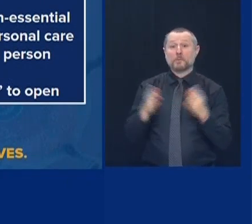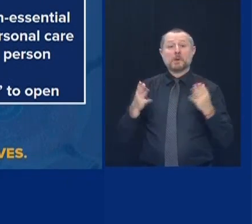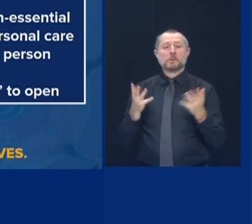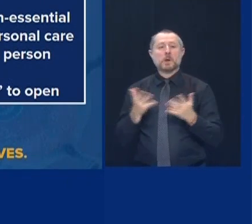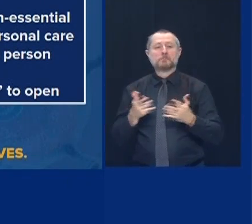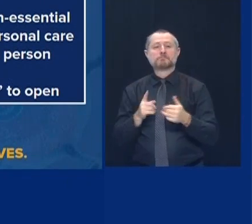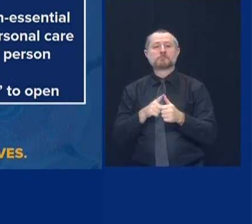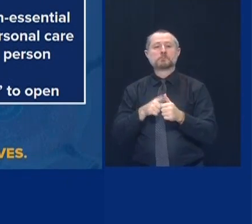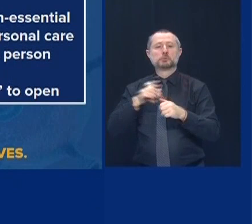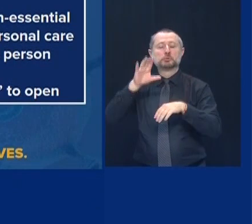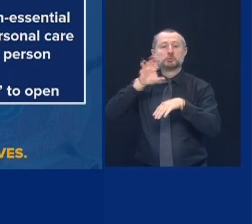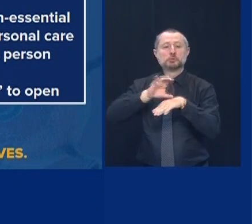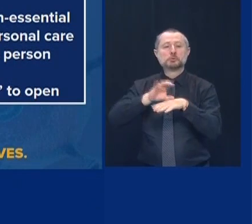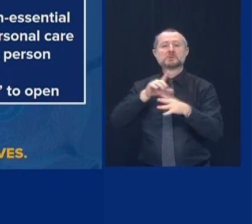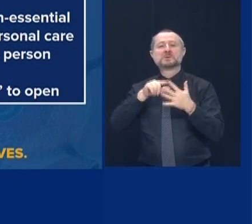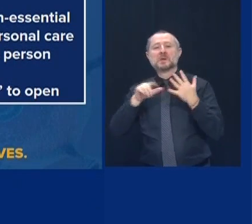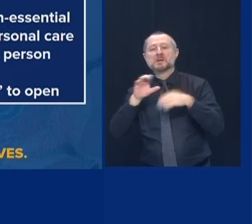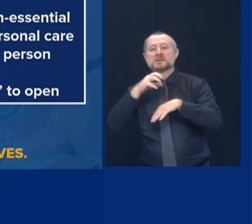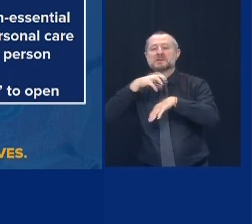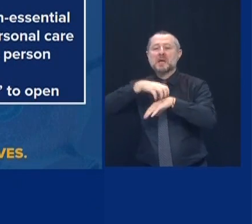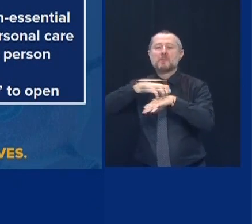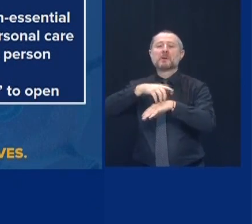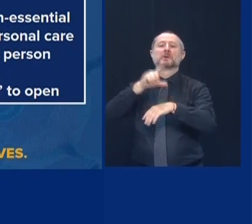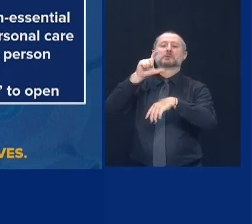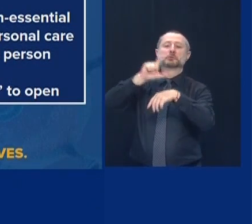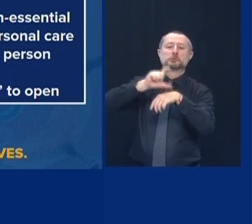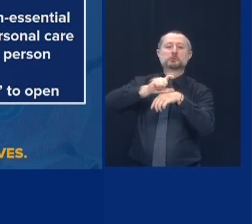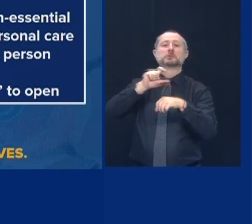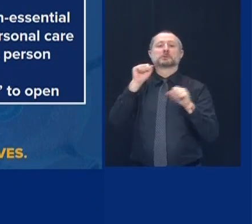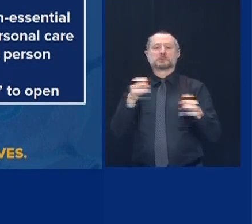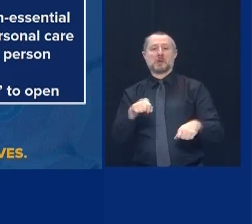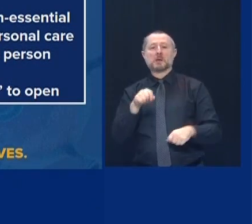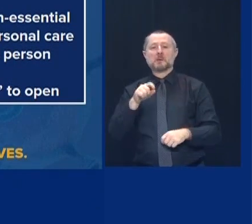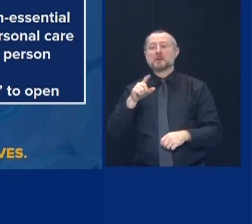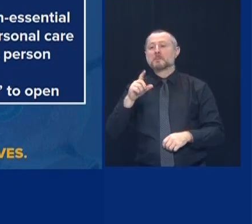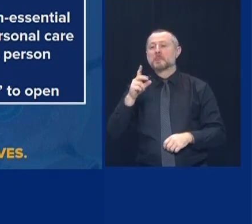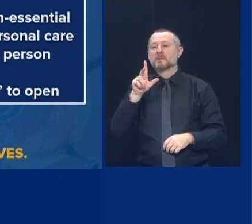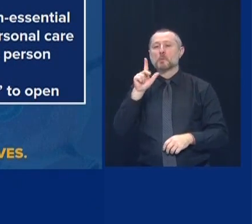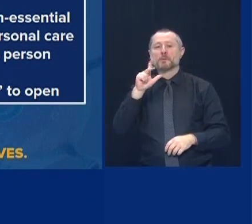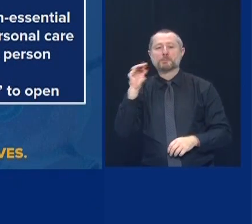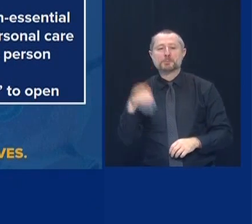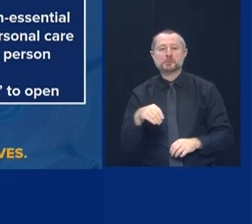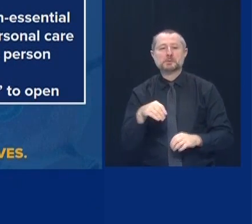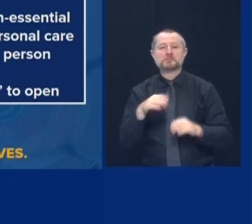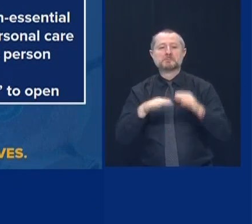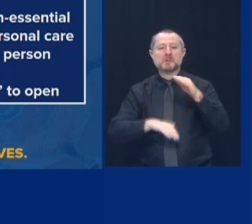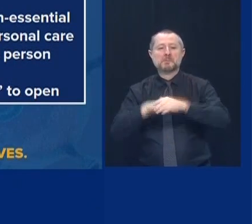4% OR 5% OUTSIDE OF NEW YORK CITY. ORANGE ZONE SCALES UP THE RESTRICTIONS.